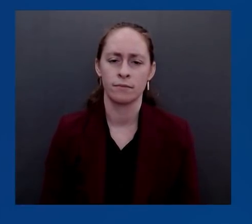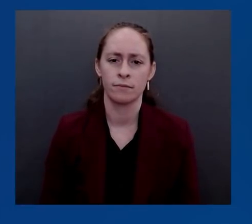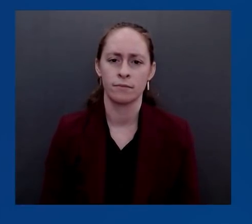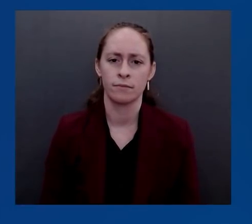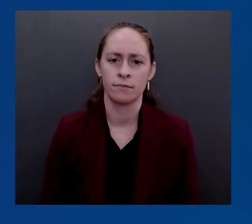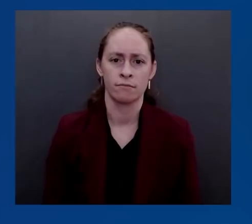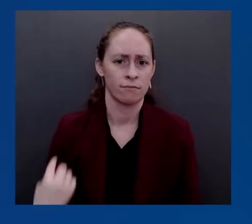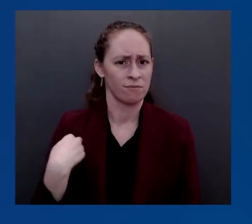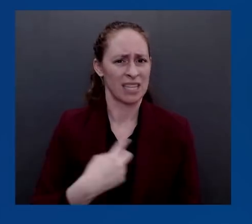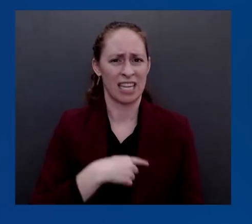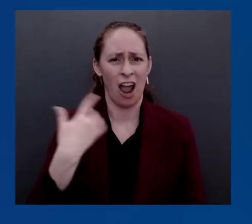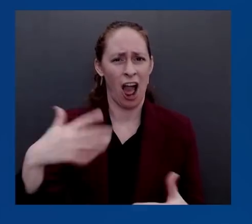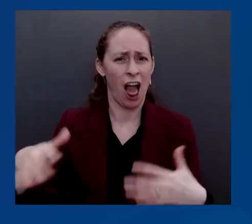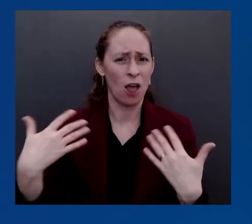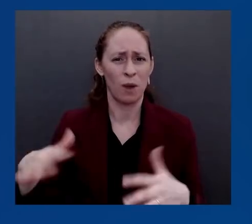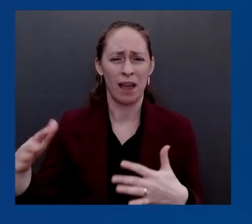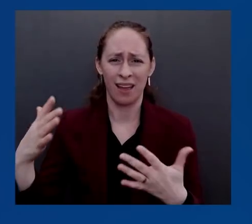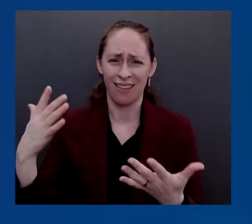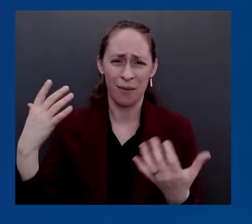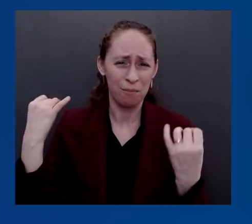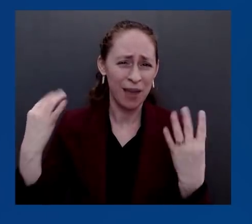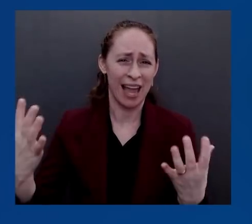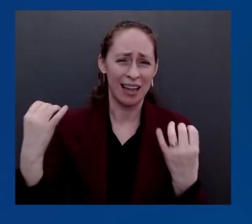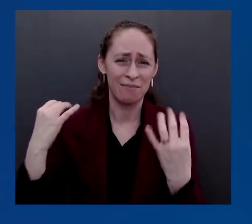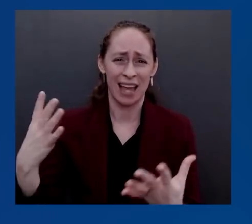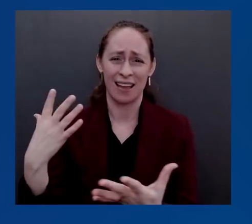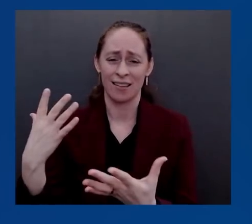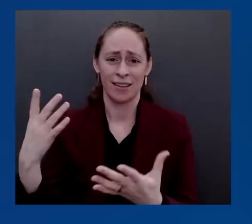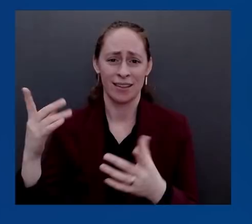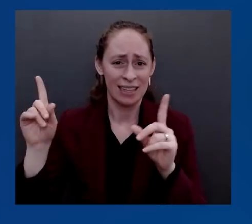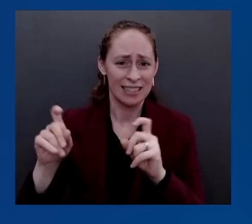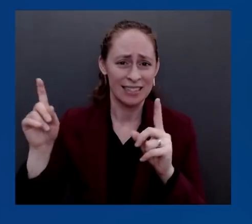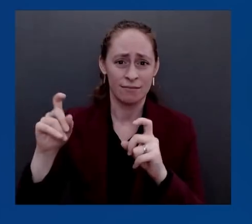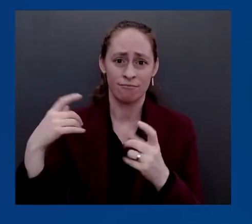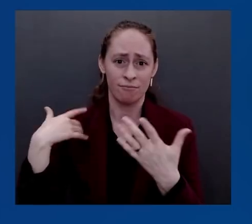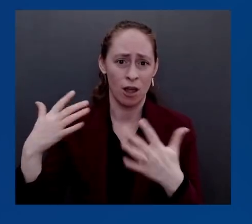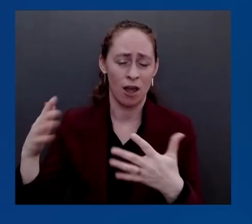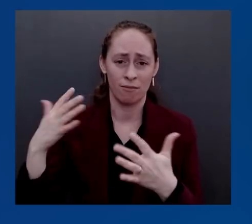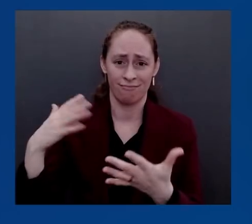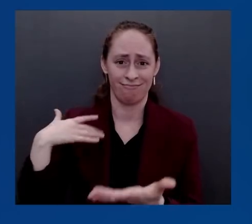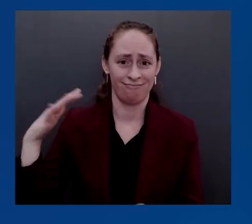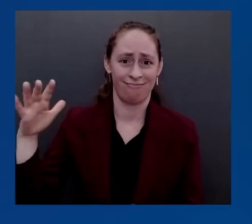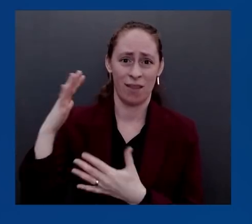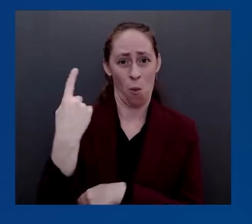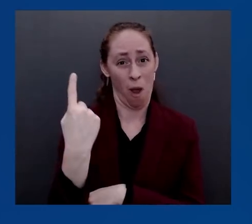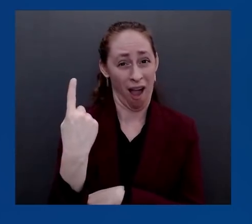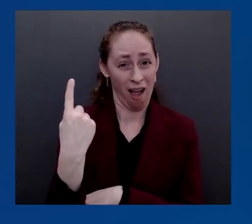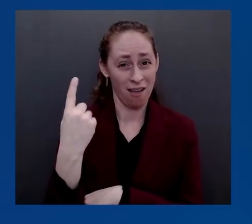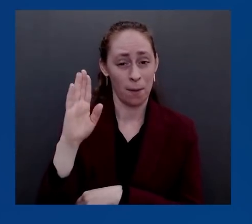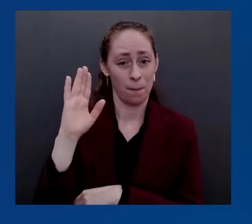so there's another 800 million tests that are either contracted for or are in the process of being contracted